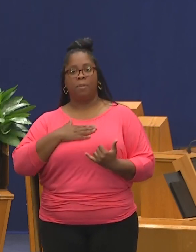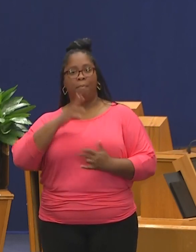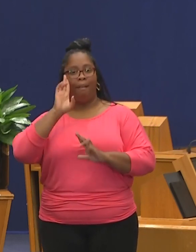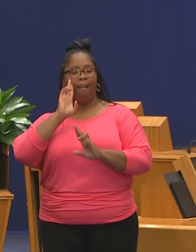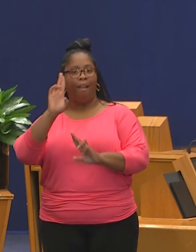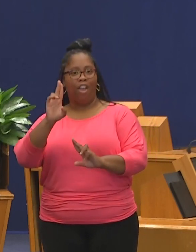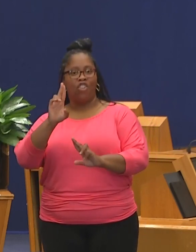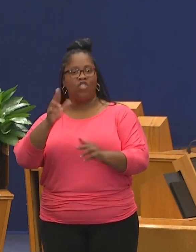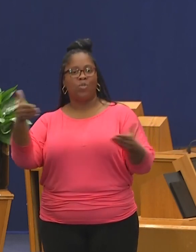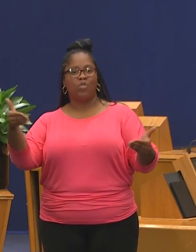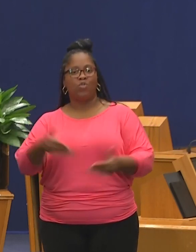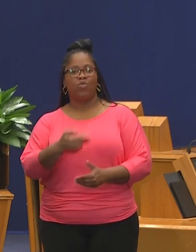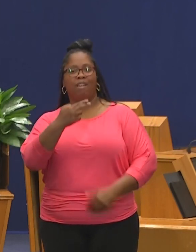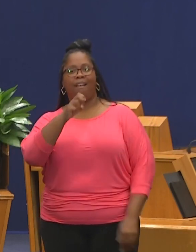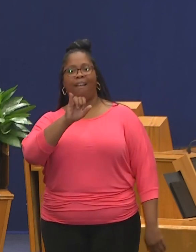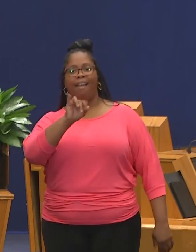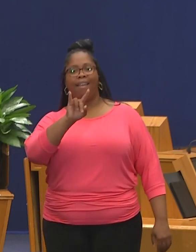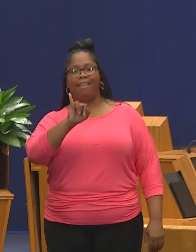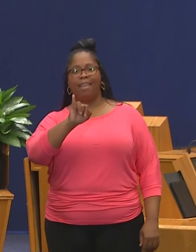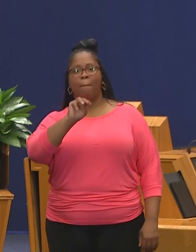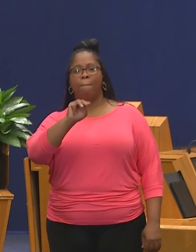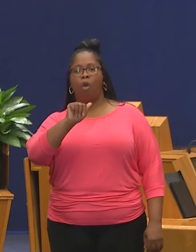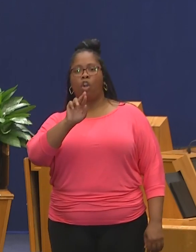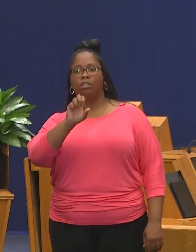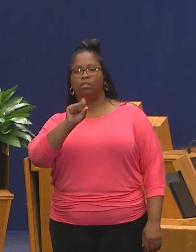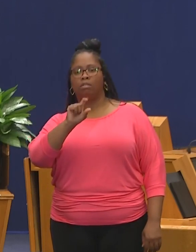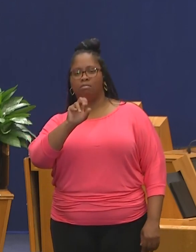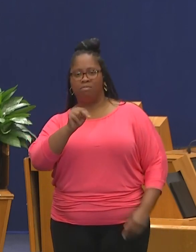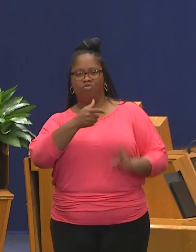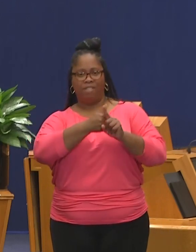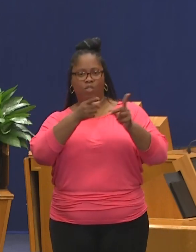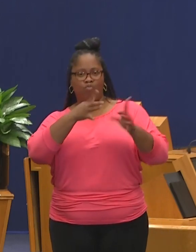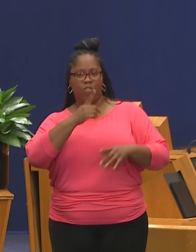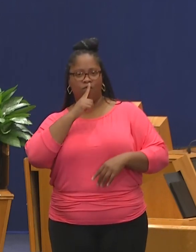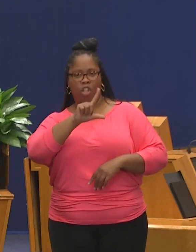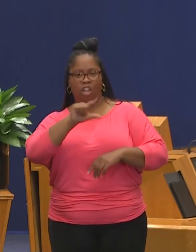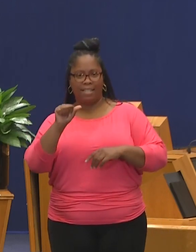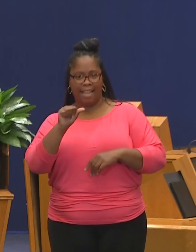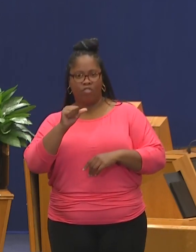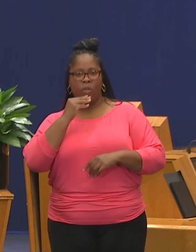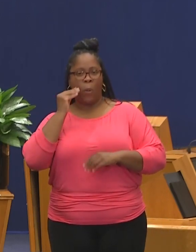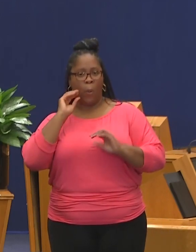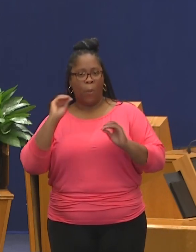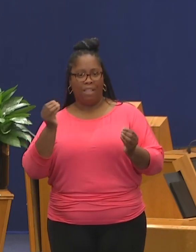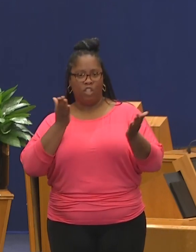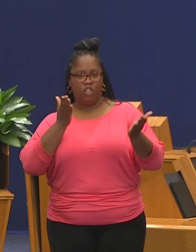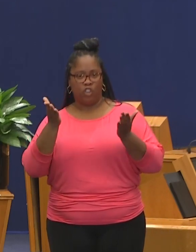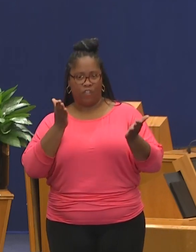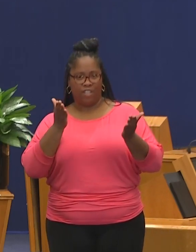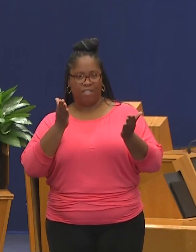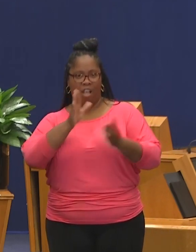AND WITH THAT, IT'S MY HONOR TO INTRODUCE HEIDI MARCHSTON, THE